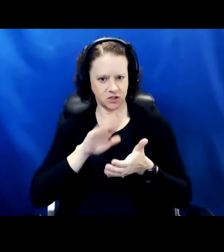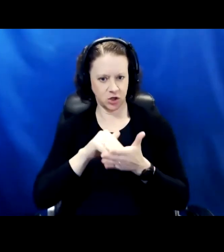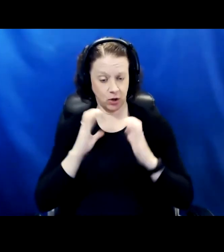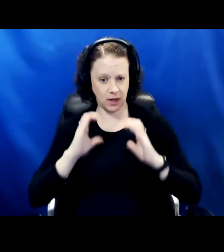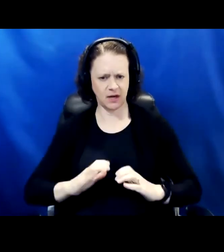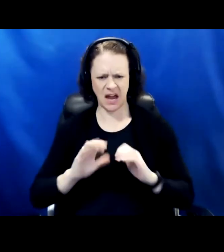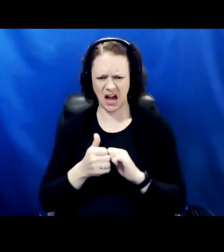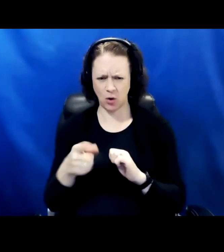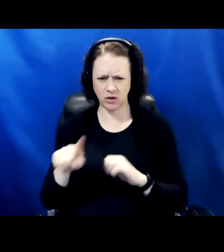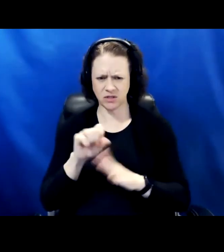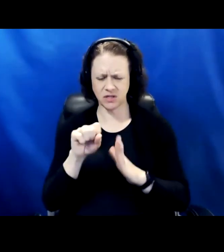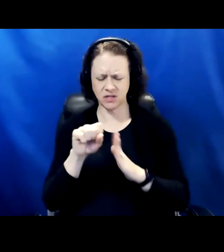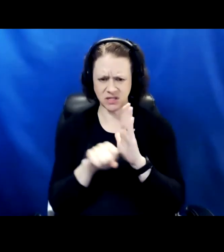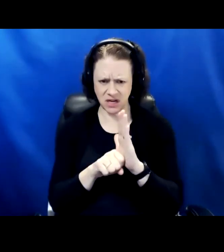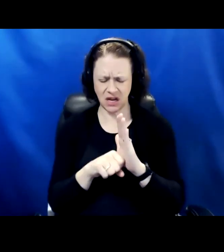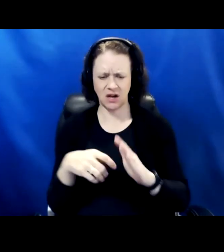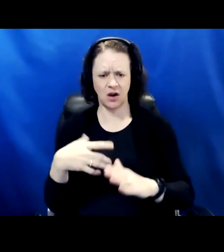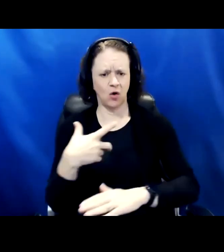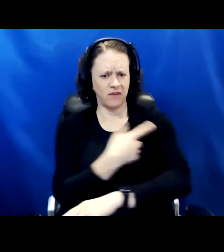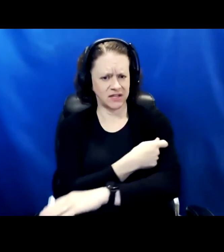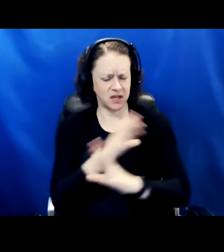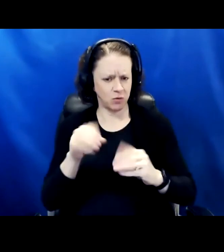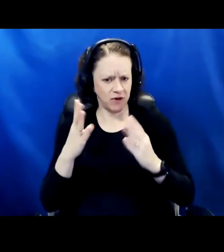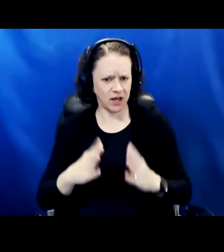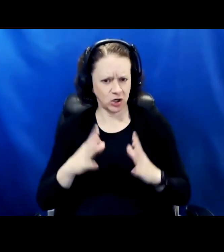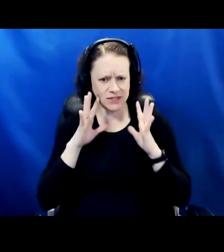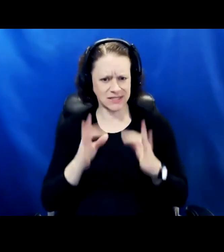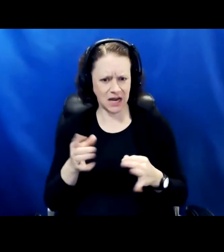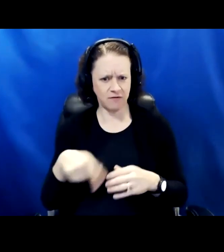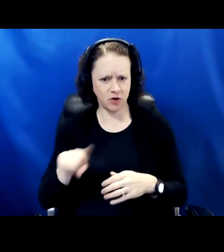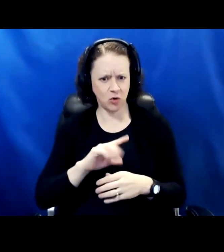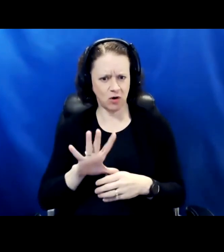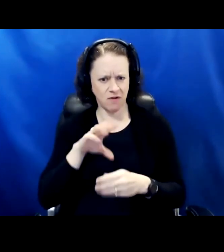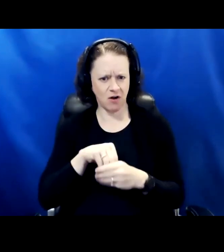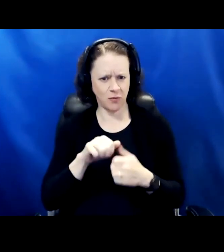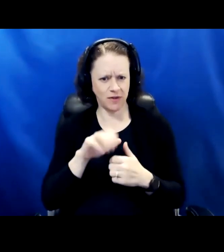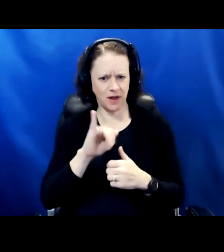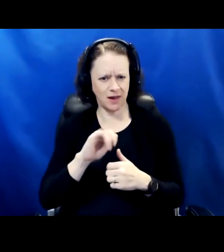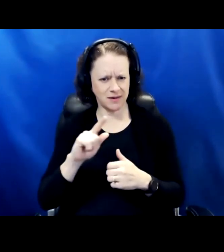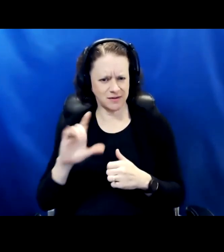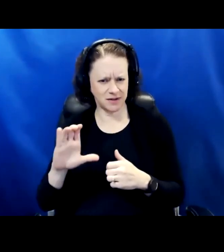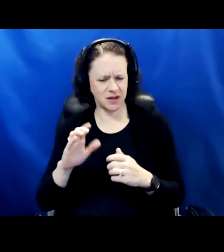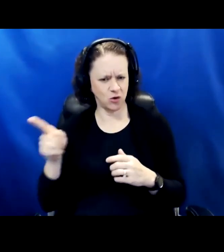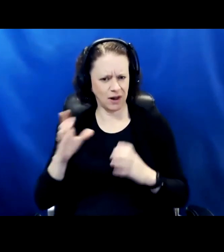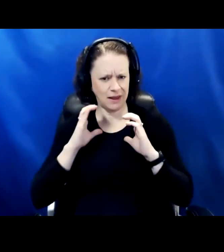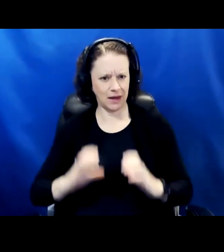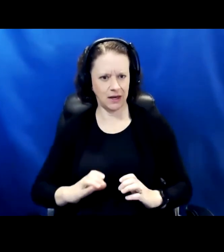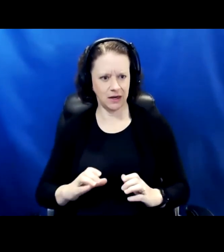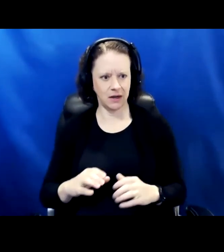if you're an independent living center client? The answer to that is we don't a hundred percent know